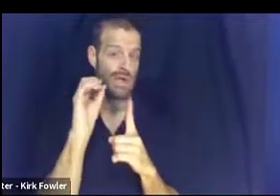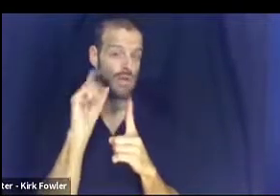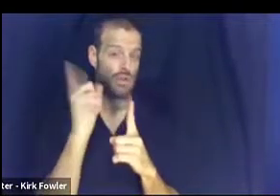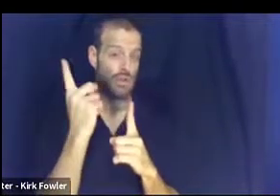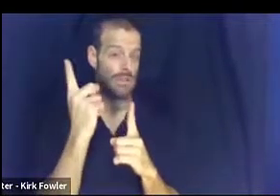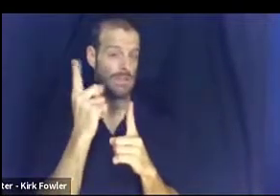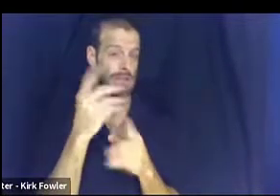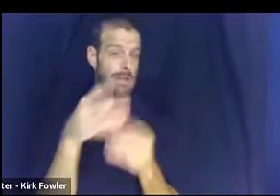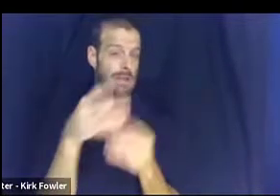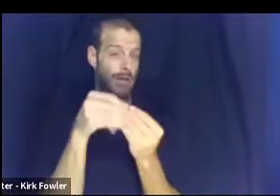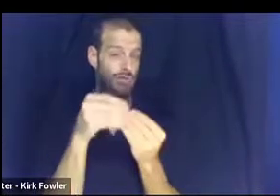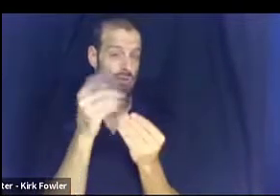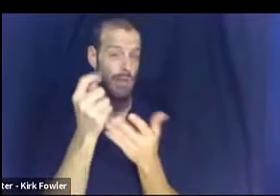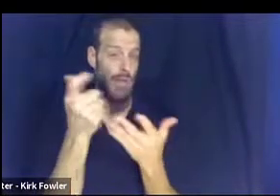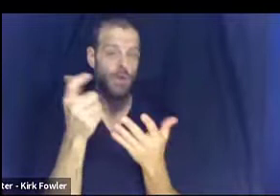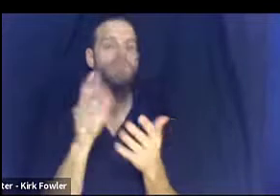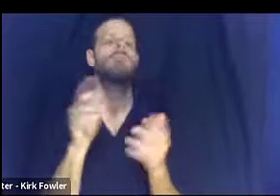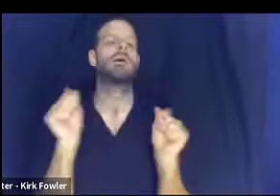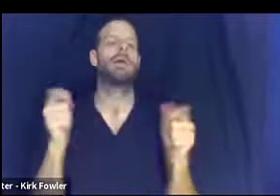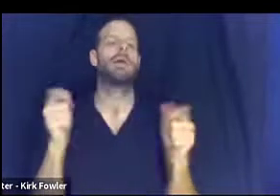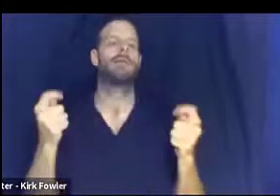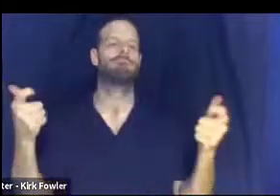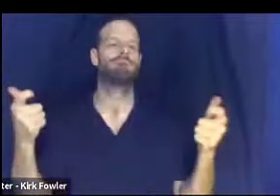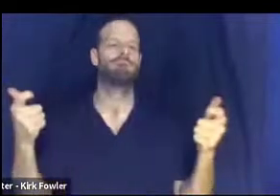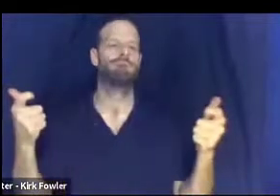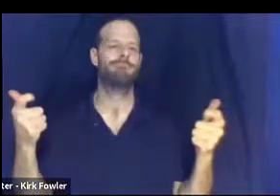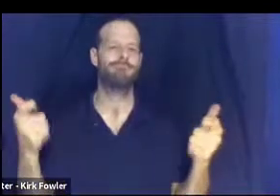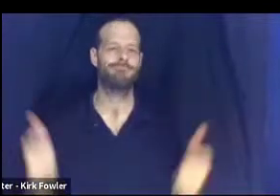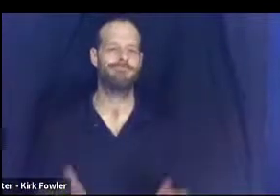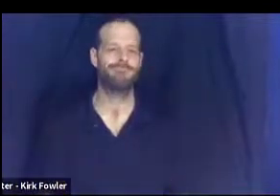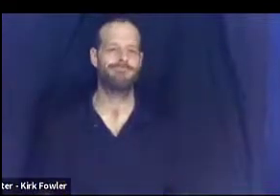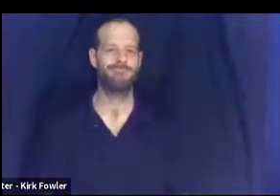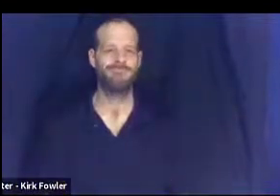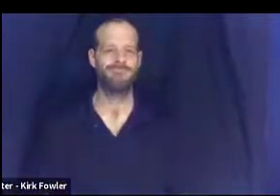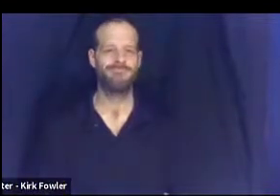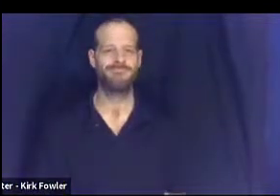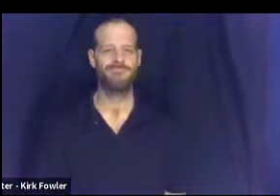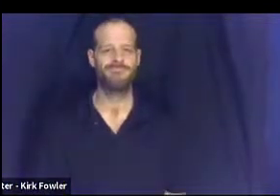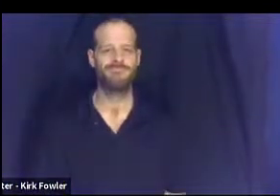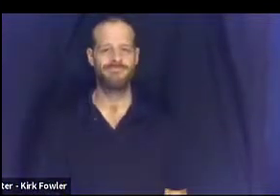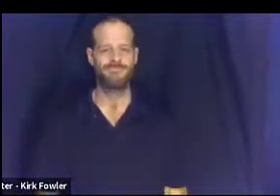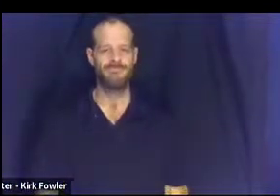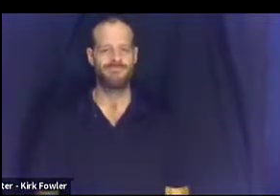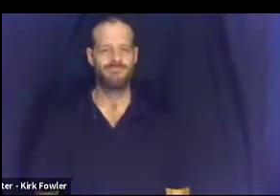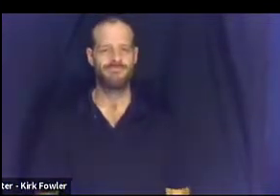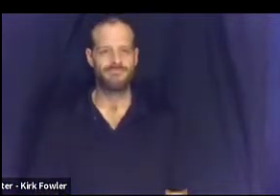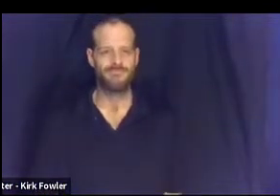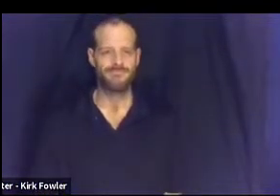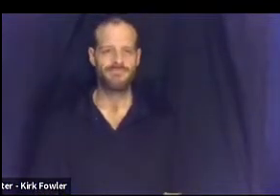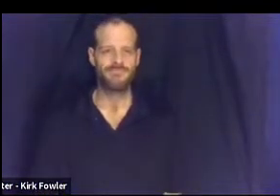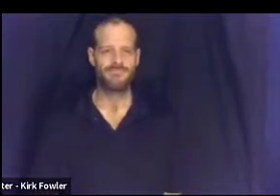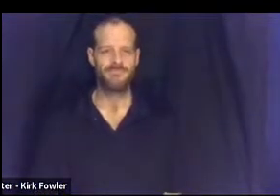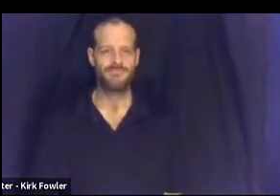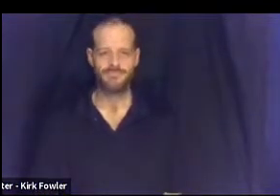So, let's take the sight words away. But if you're doing that, isn't it just as visually abstract,